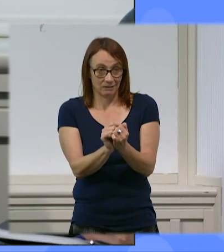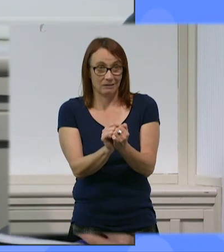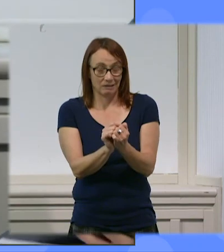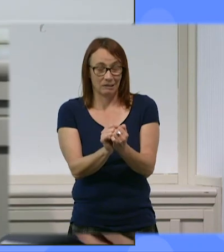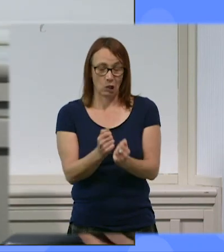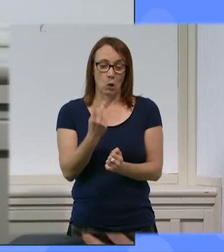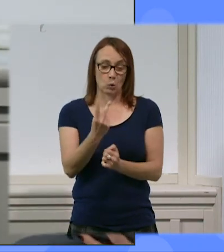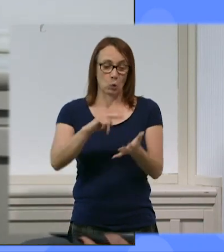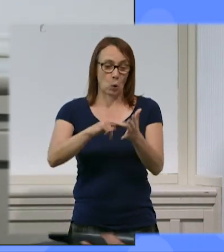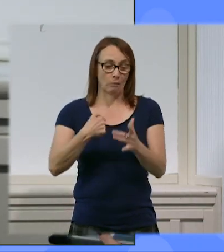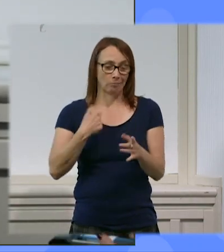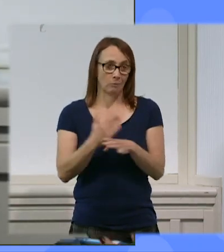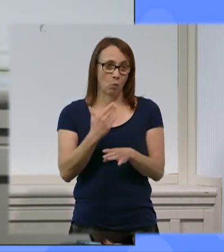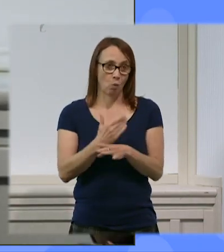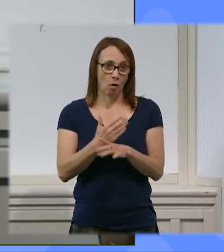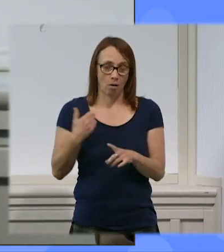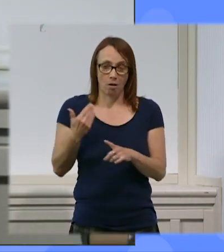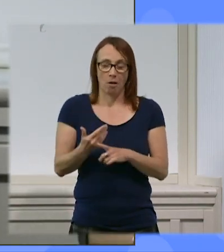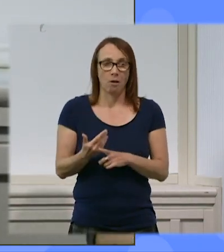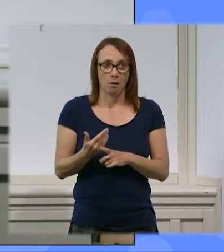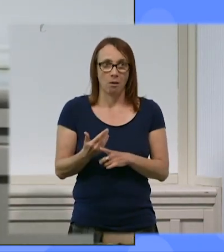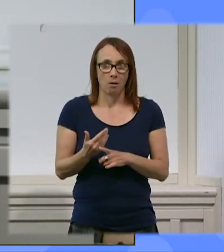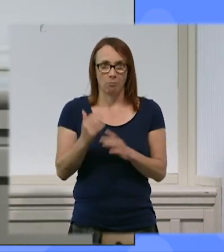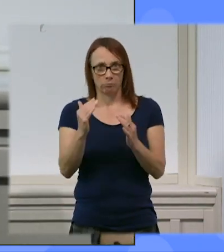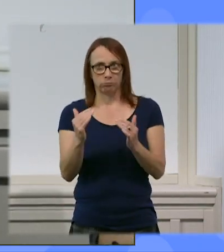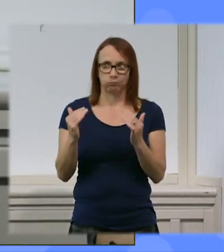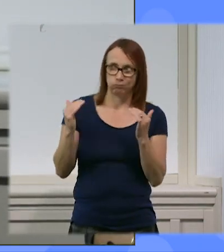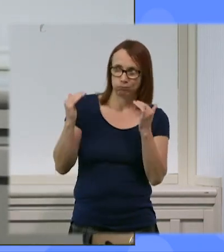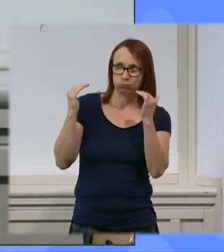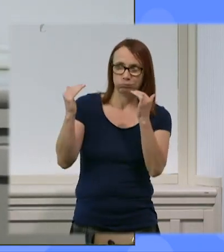organizations I've what to have had high levels of employee engagement and also